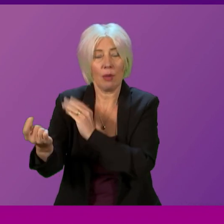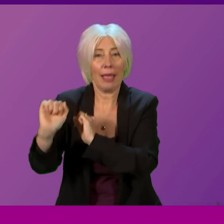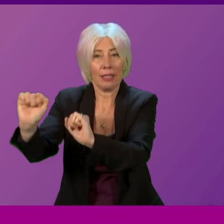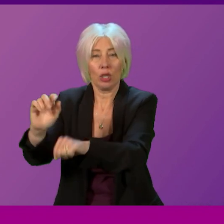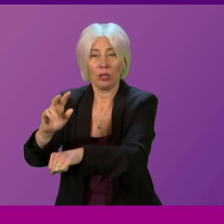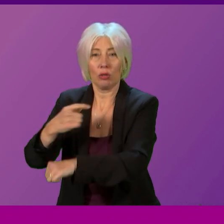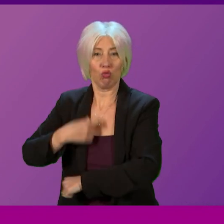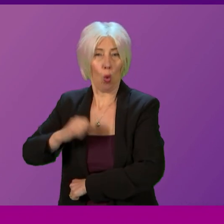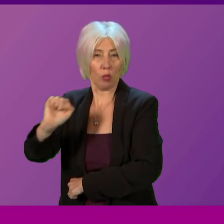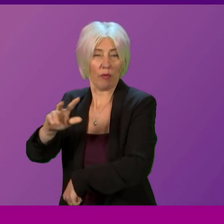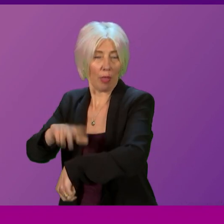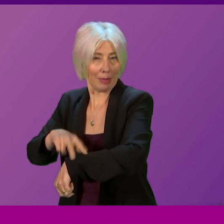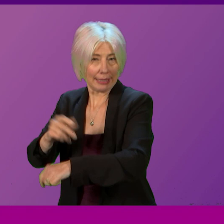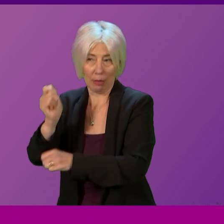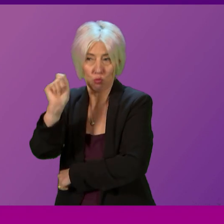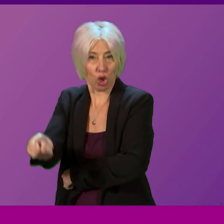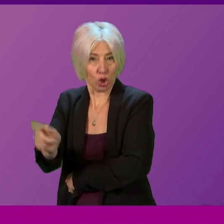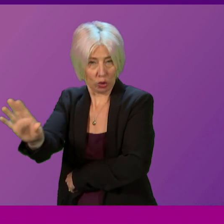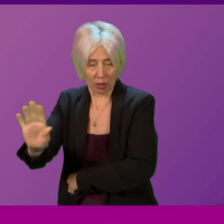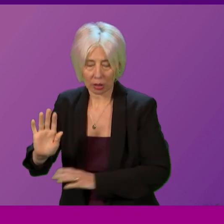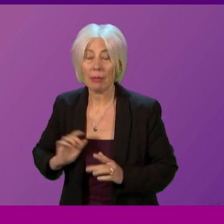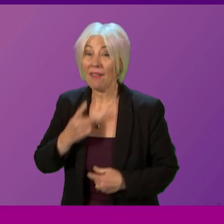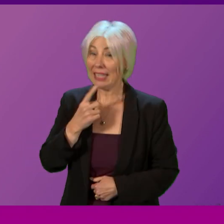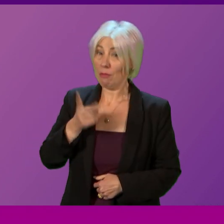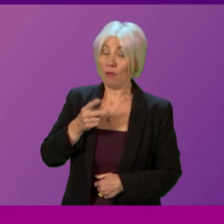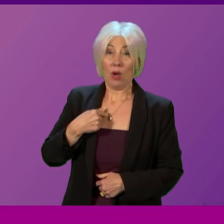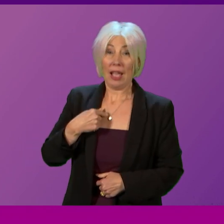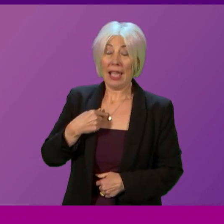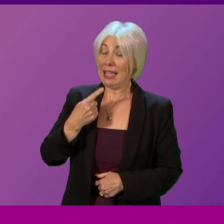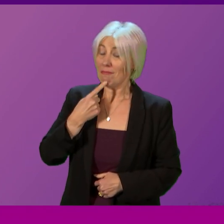I will say, and have said many times before, that I do not believe that Scotland—or any